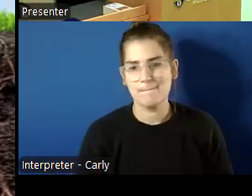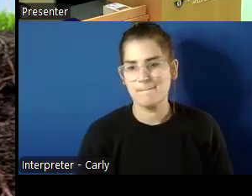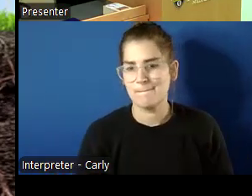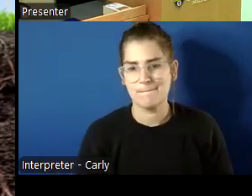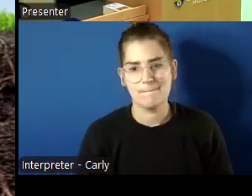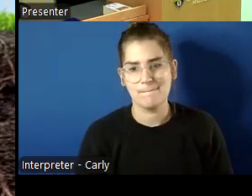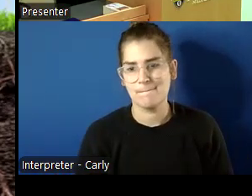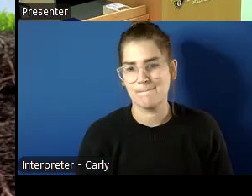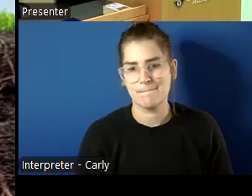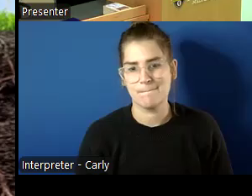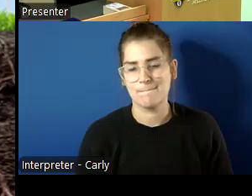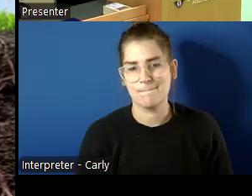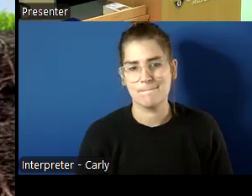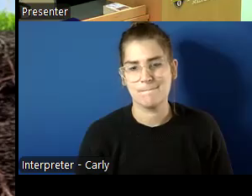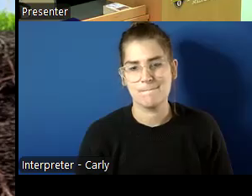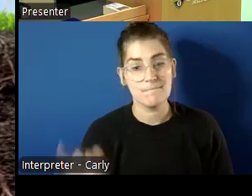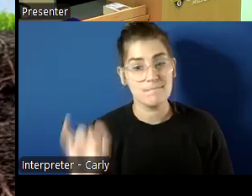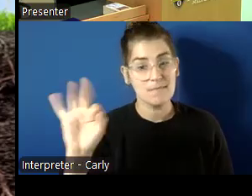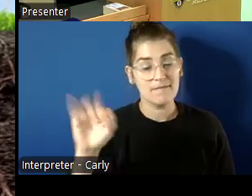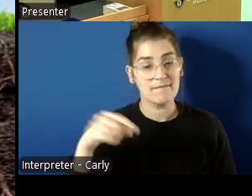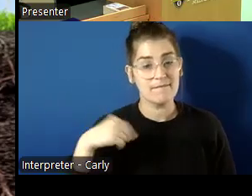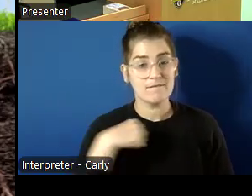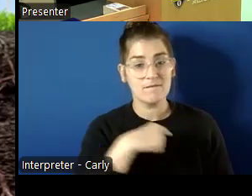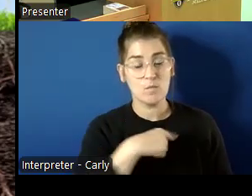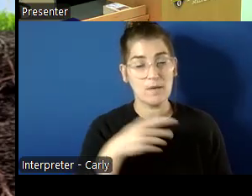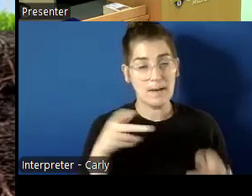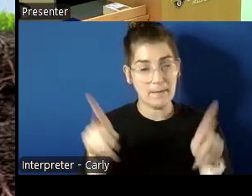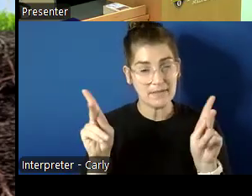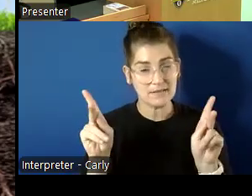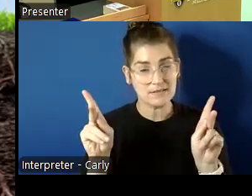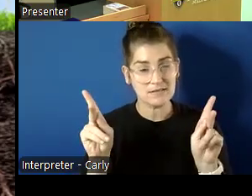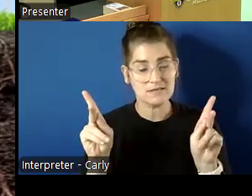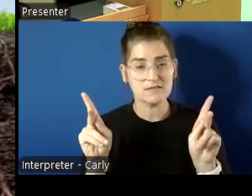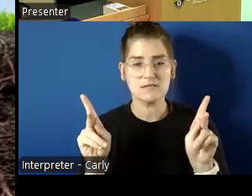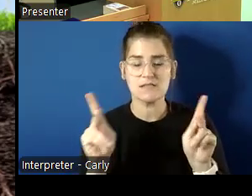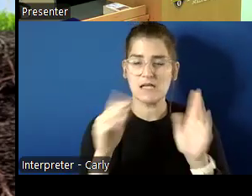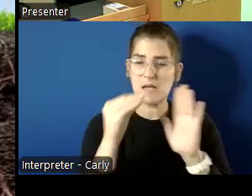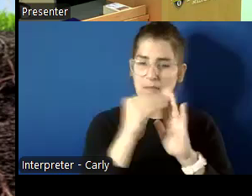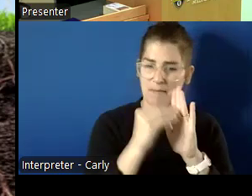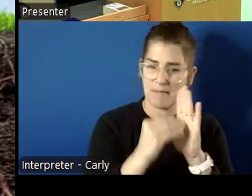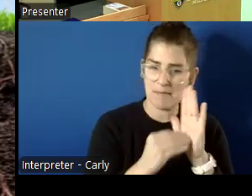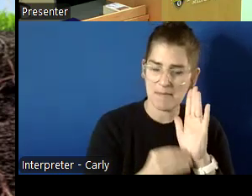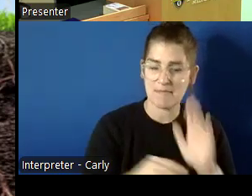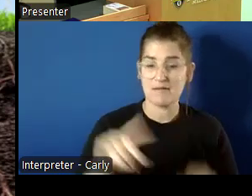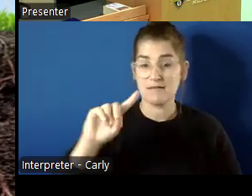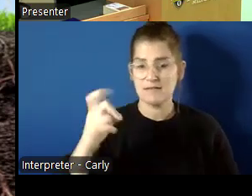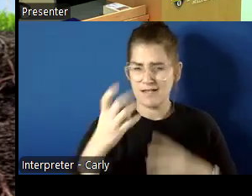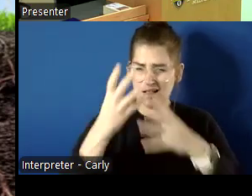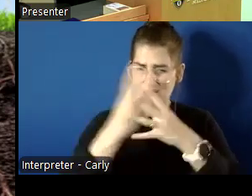If we are allowing our documentation, our diagnostic assessments, our case